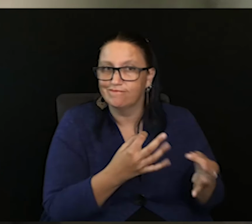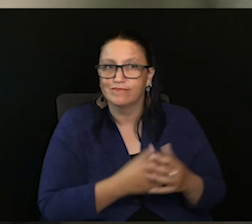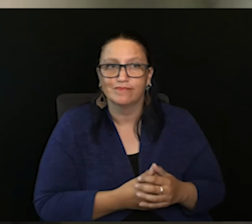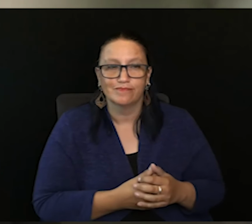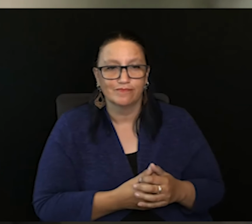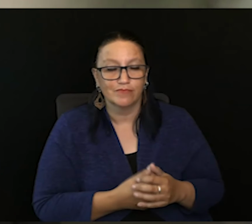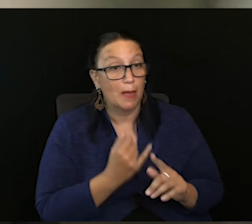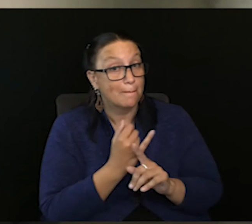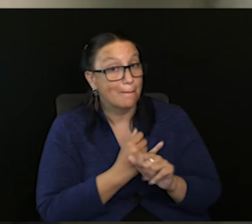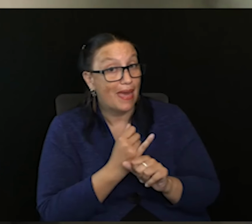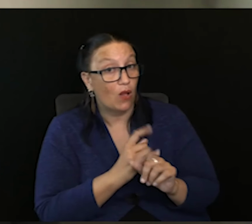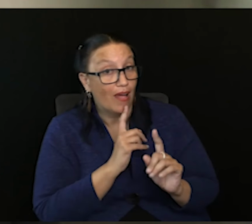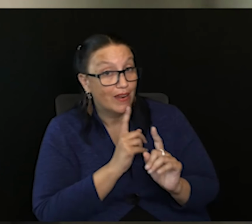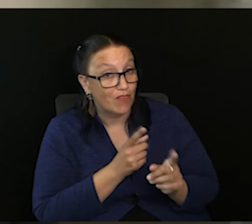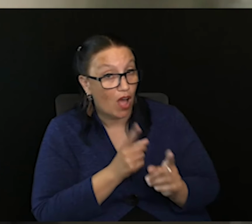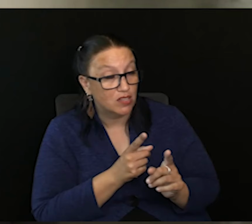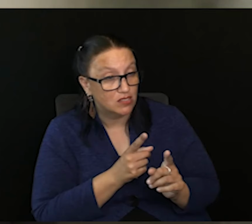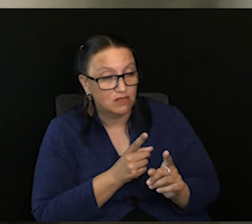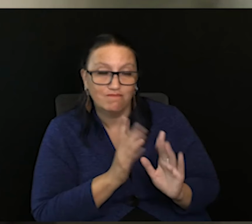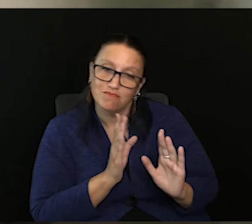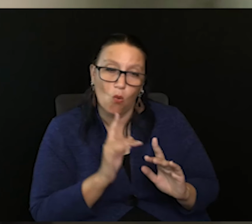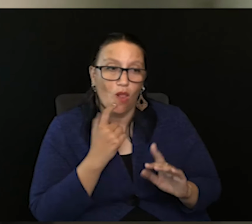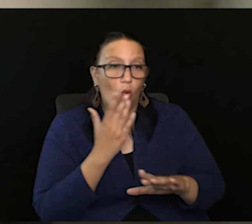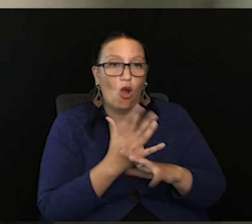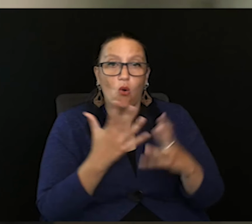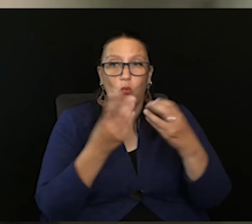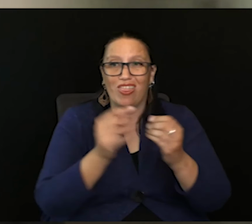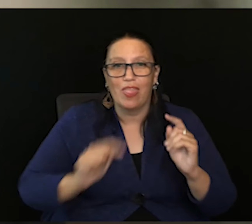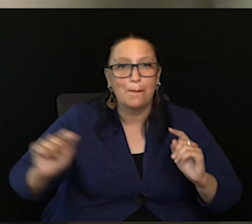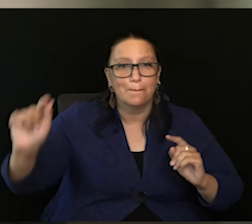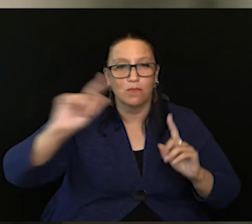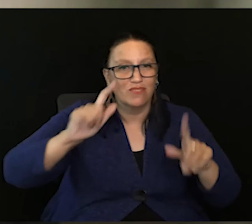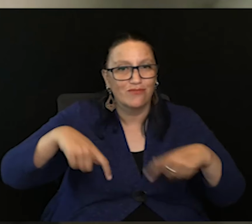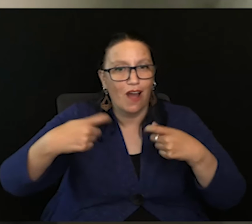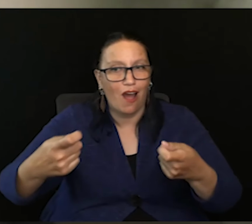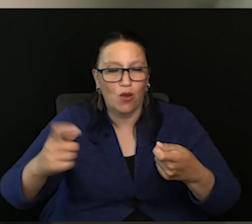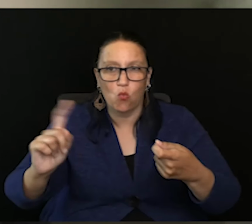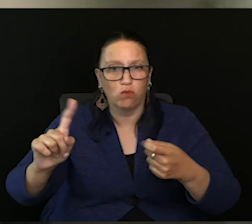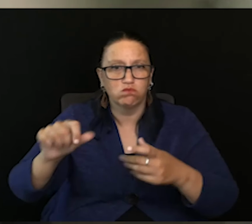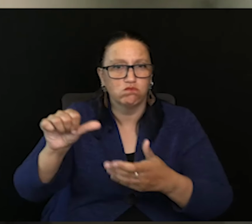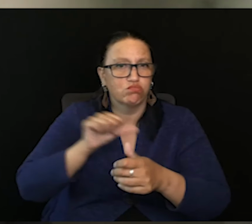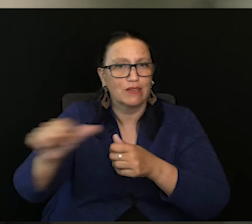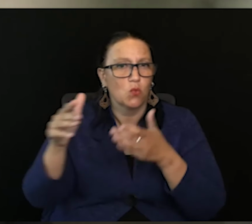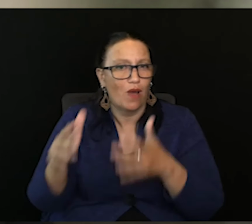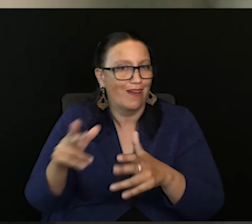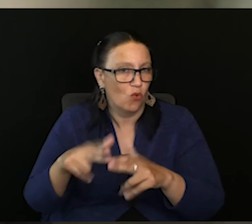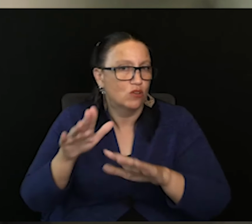It's medical advice and medical advice will work with the states on providing the confidence to parents and to students.